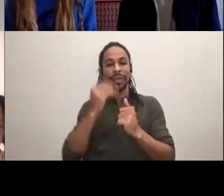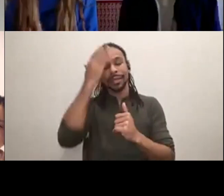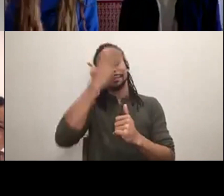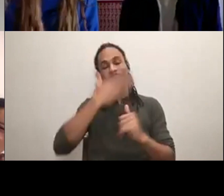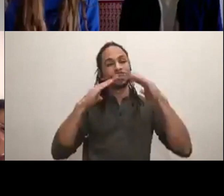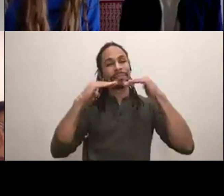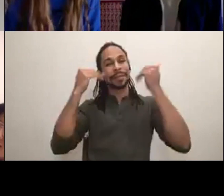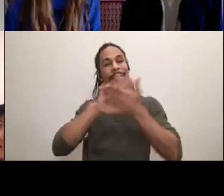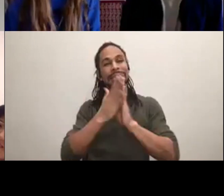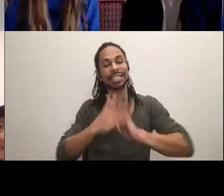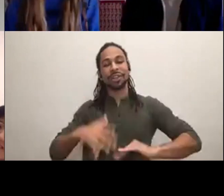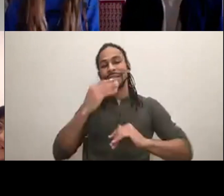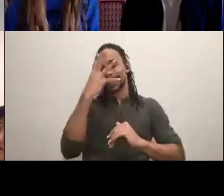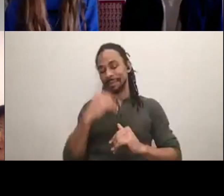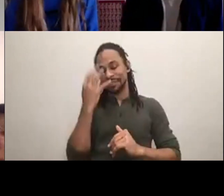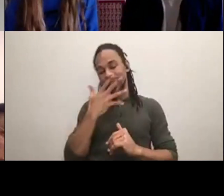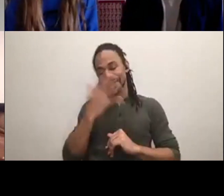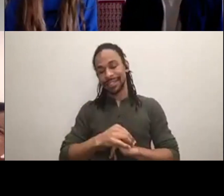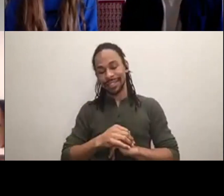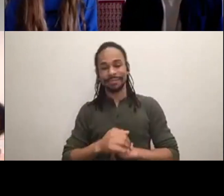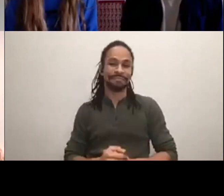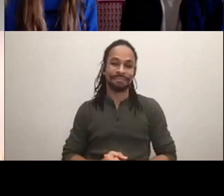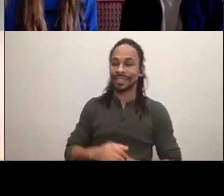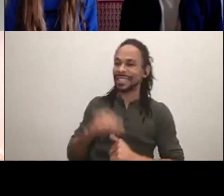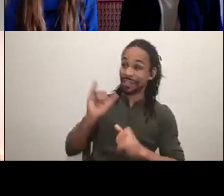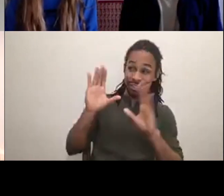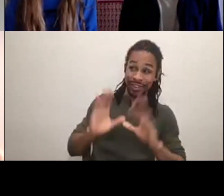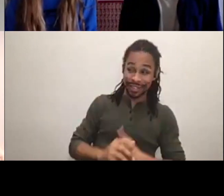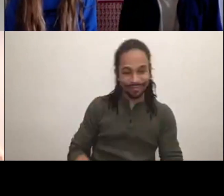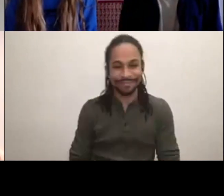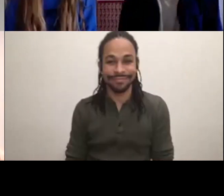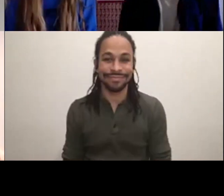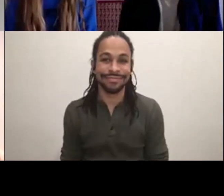the edge and the difference between the foreground and background planes becomes more diffuse